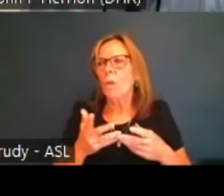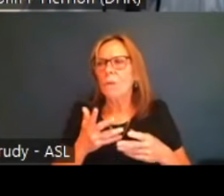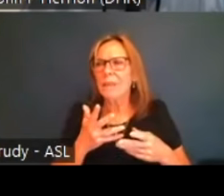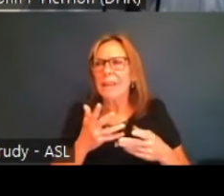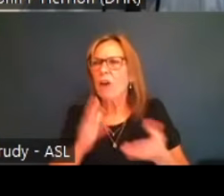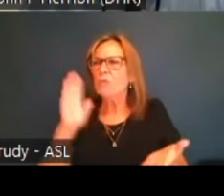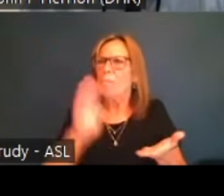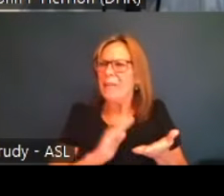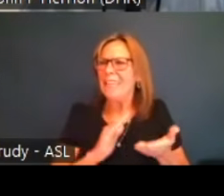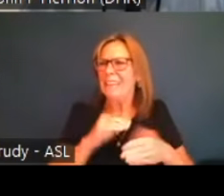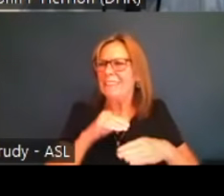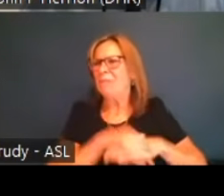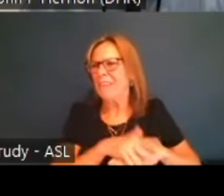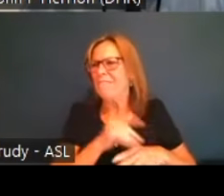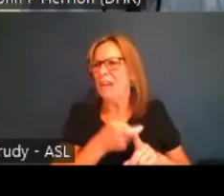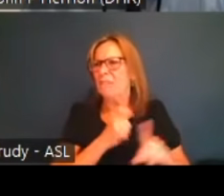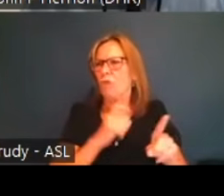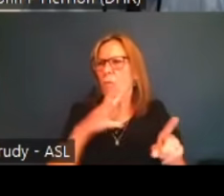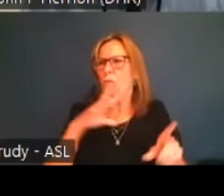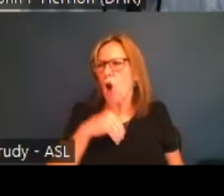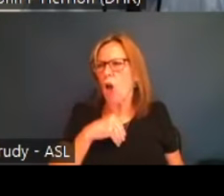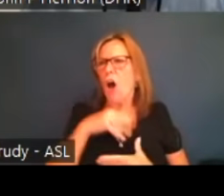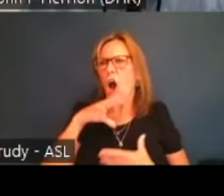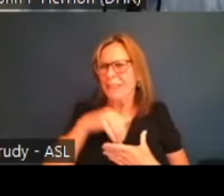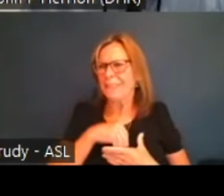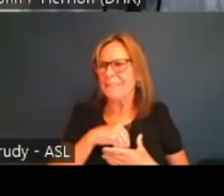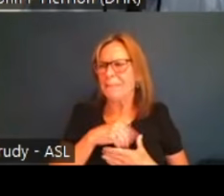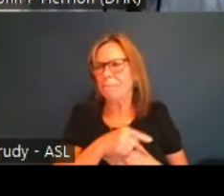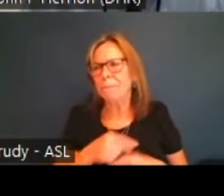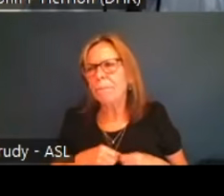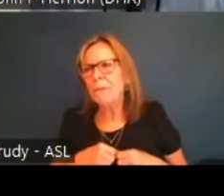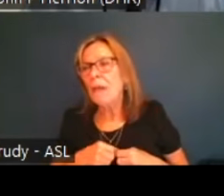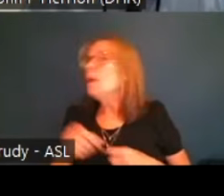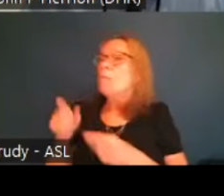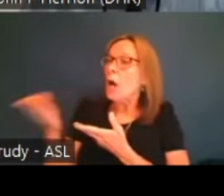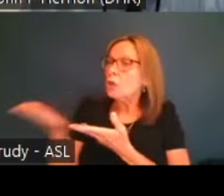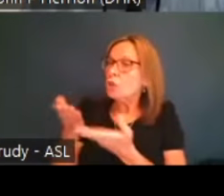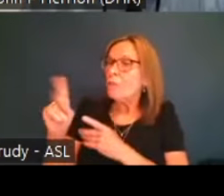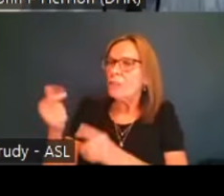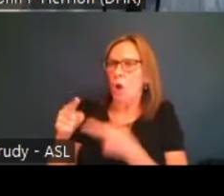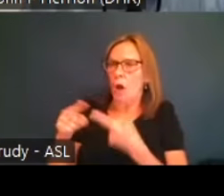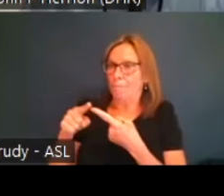trained? Now, it could be trained by the person with the disability, I mean, that meets the ADA requirements and our